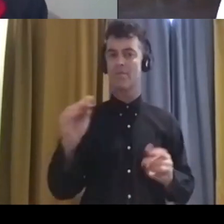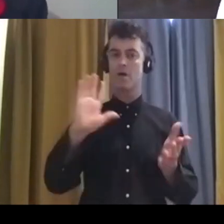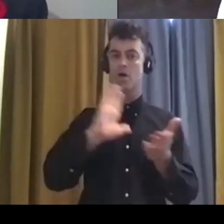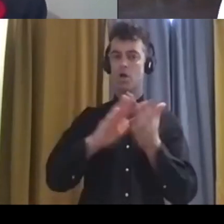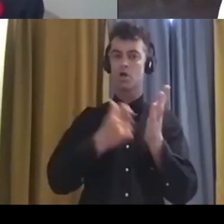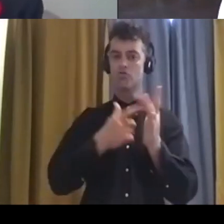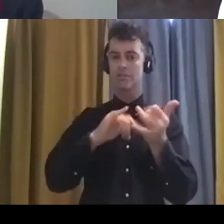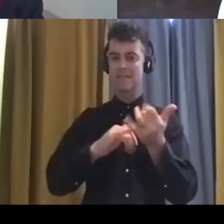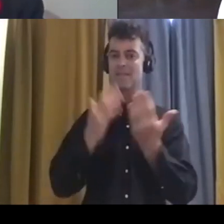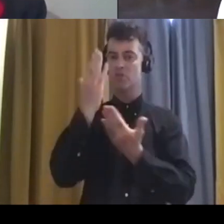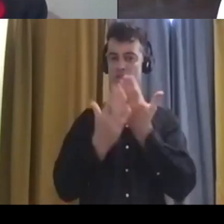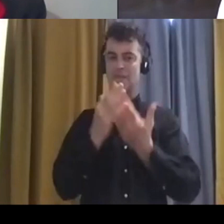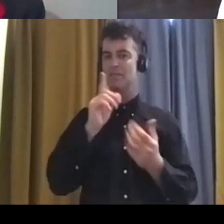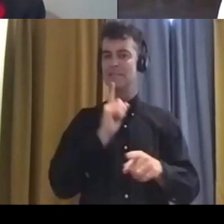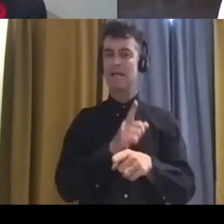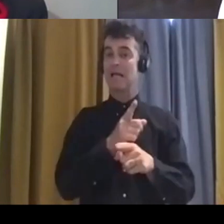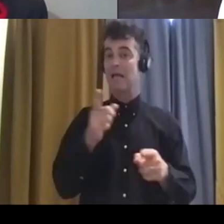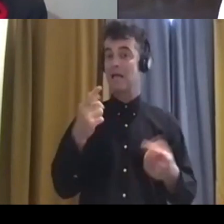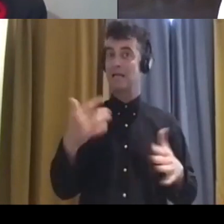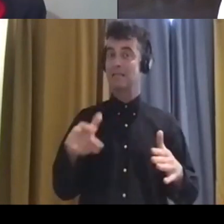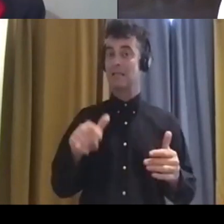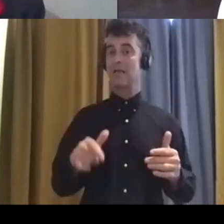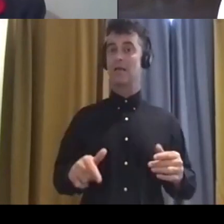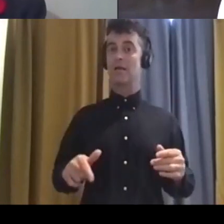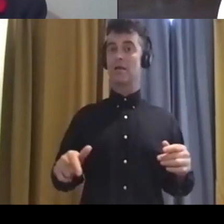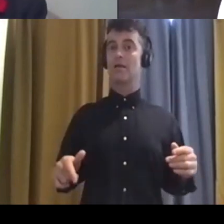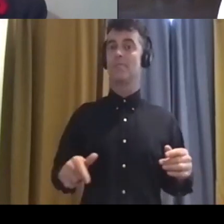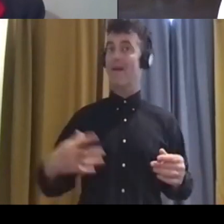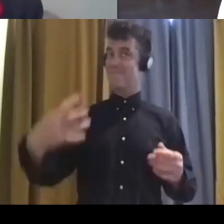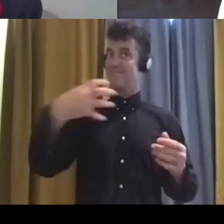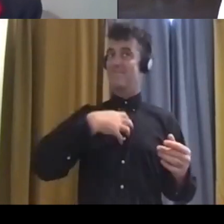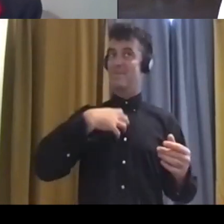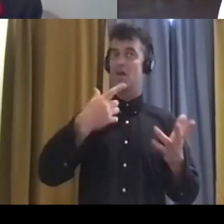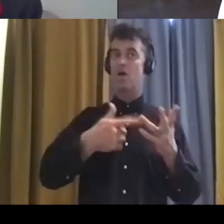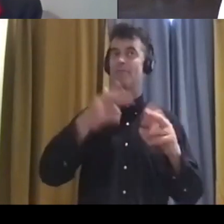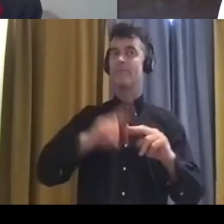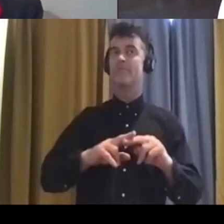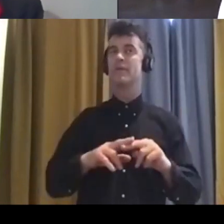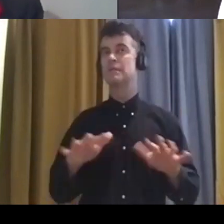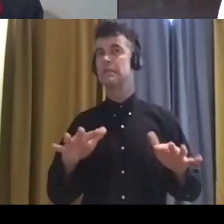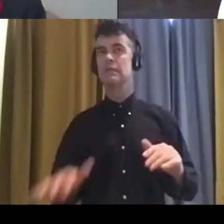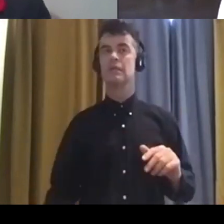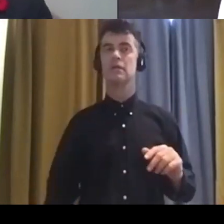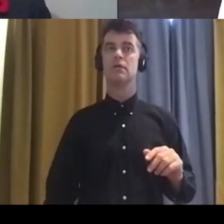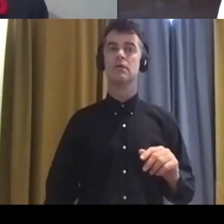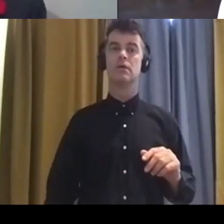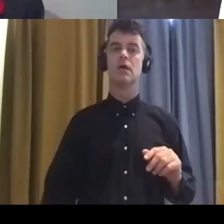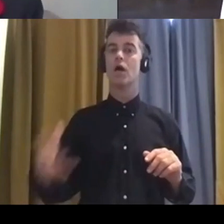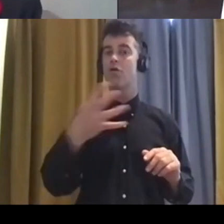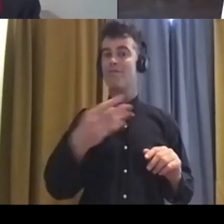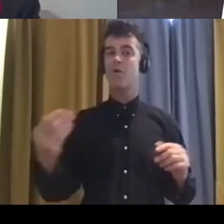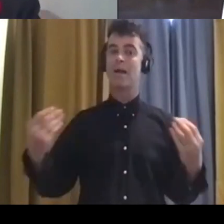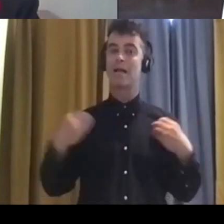the chat to say is there kind of a a fear of of kind of um from companies uh being being